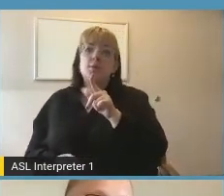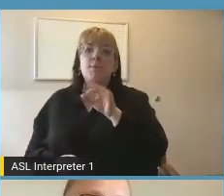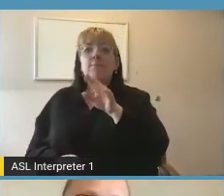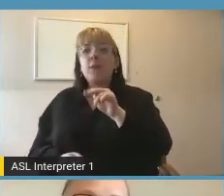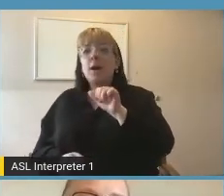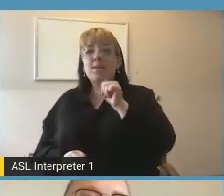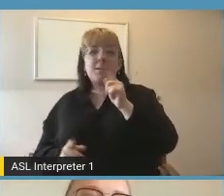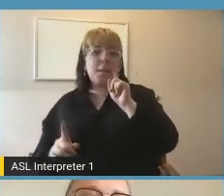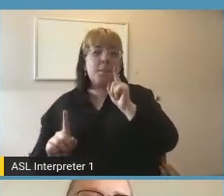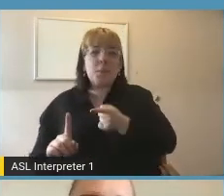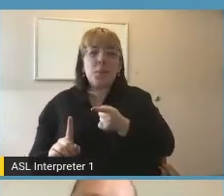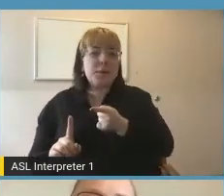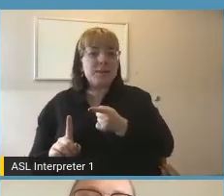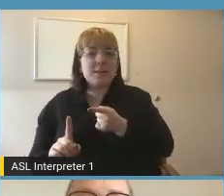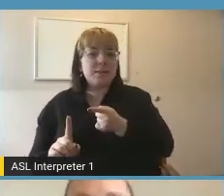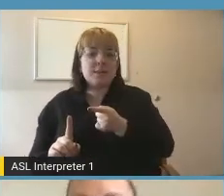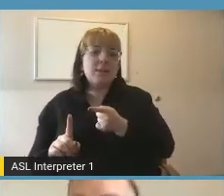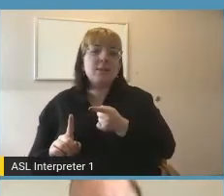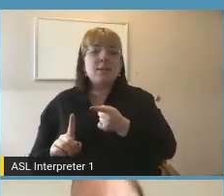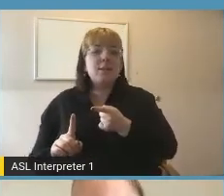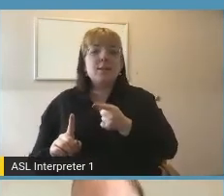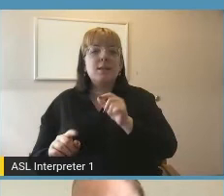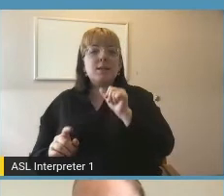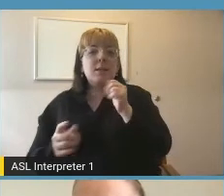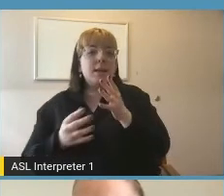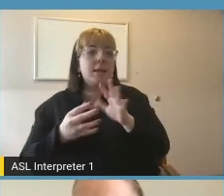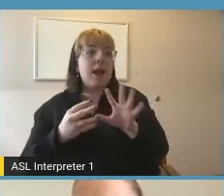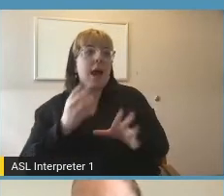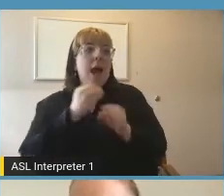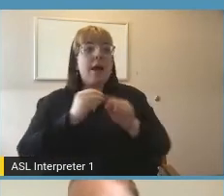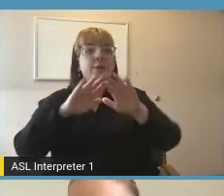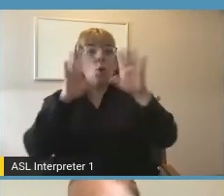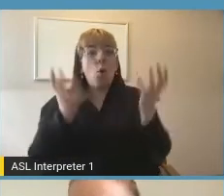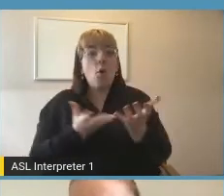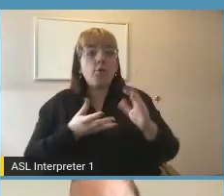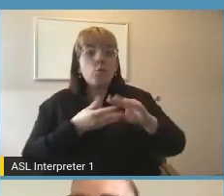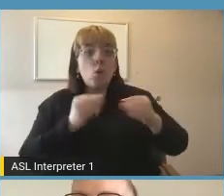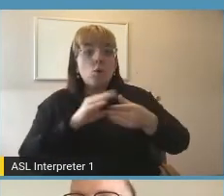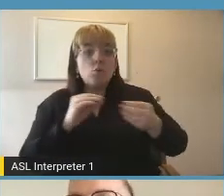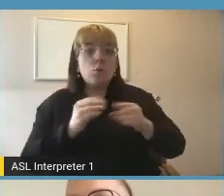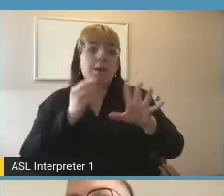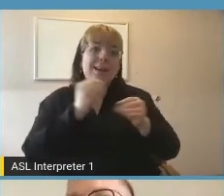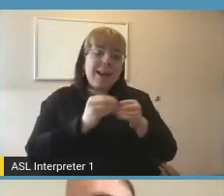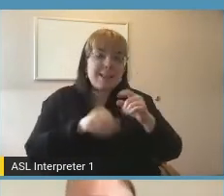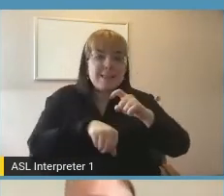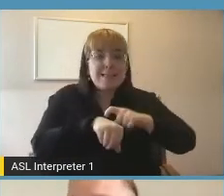own but it doesn't contribute to the overall story and it adds time I would lean towards